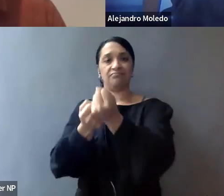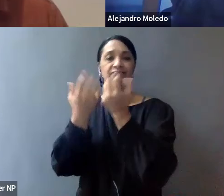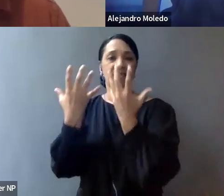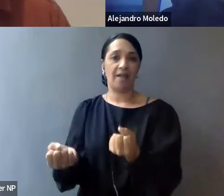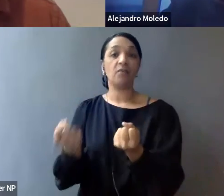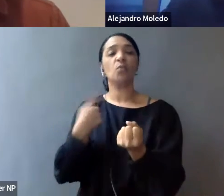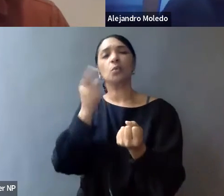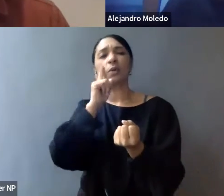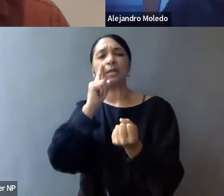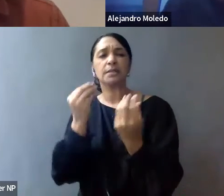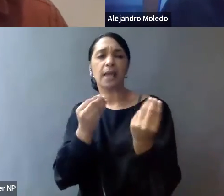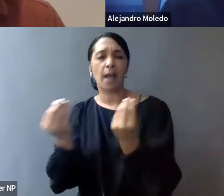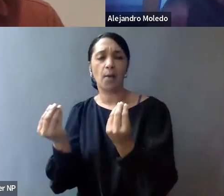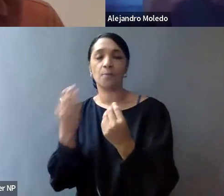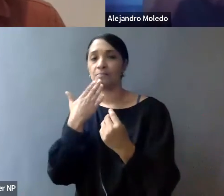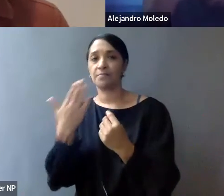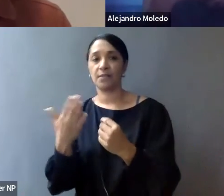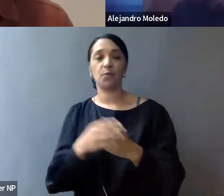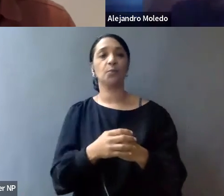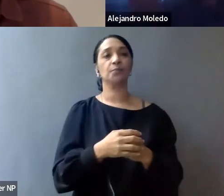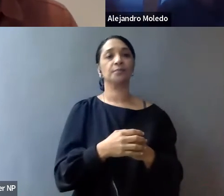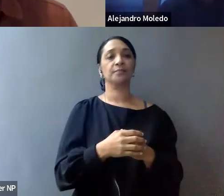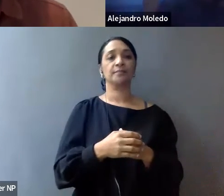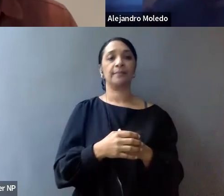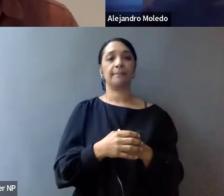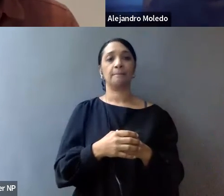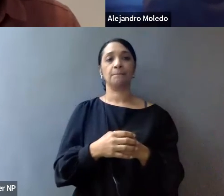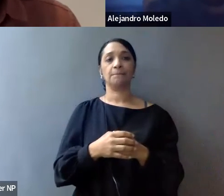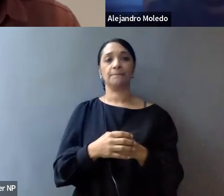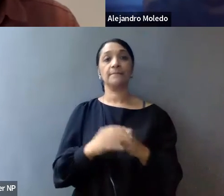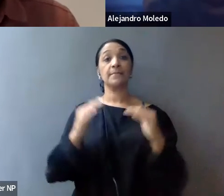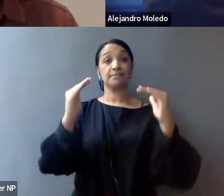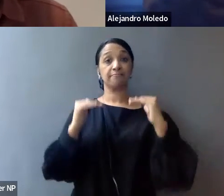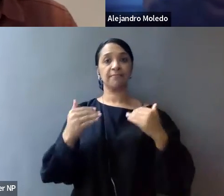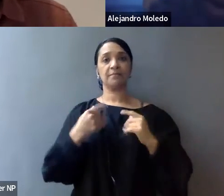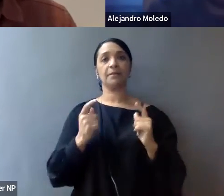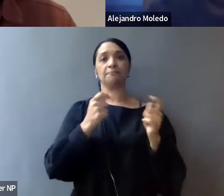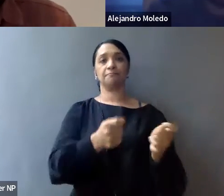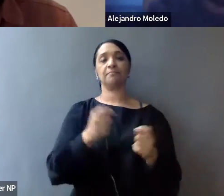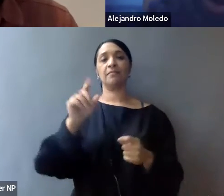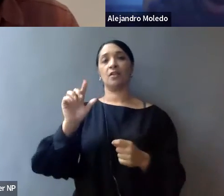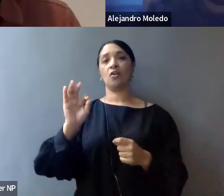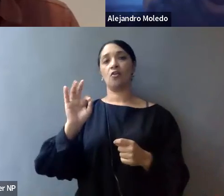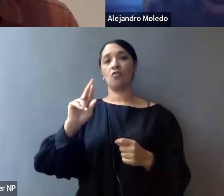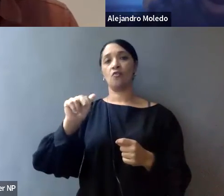But we will see. -Thank you, Alejandro. I'm going to give the floor to Francisco Trigueros from EDbU